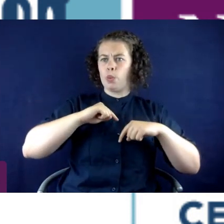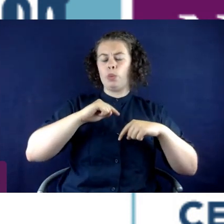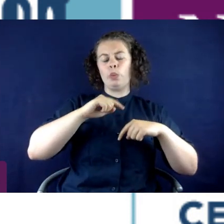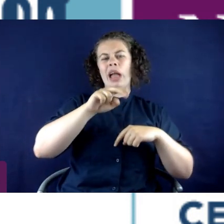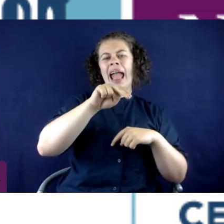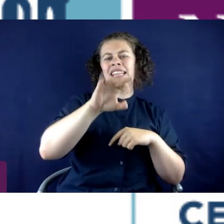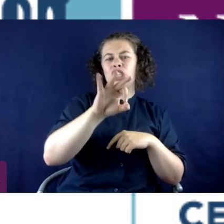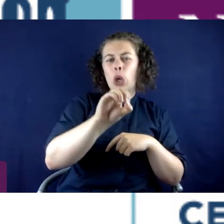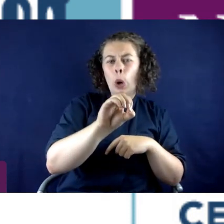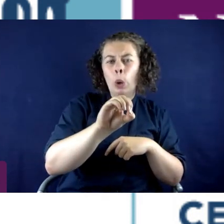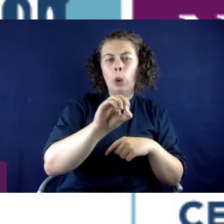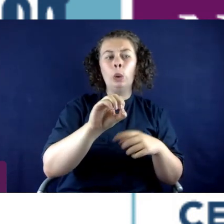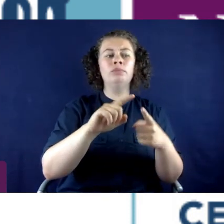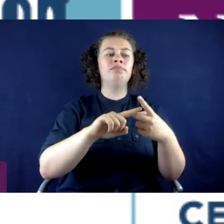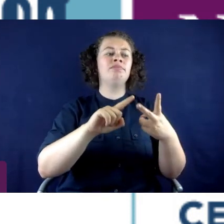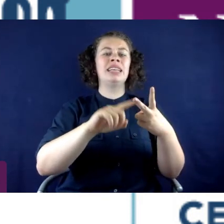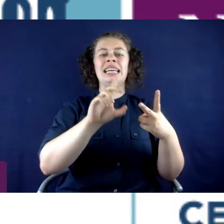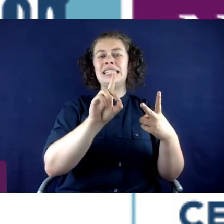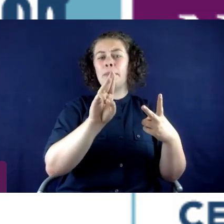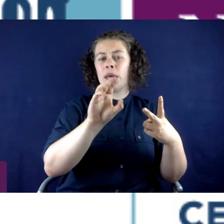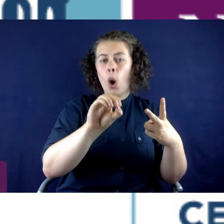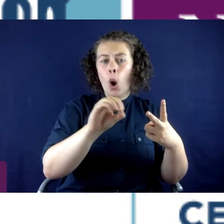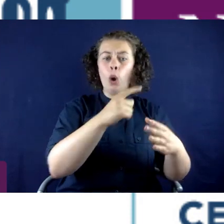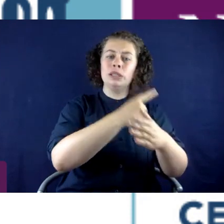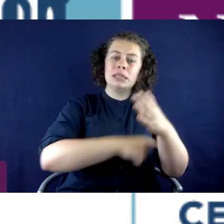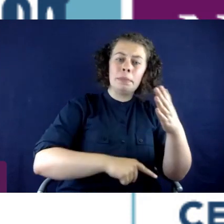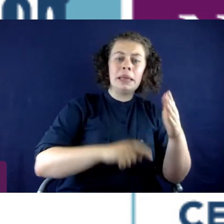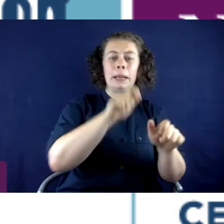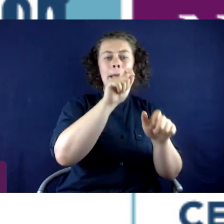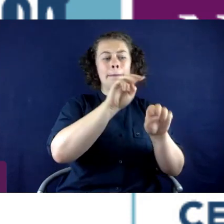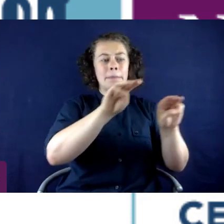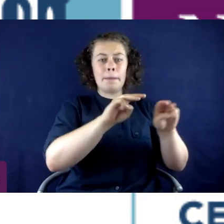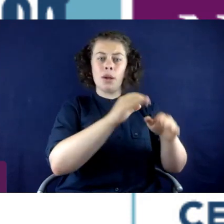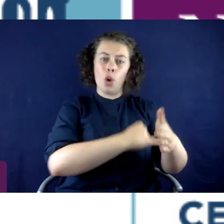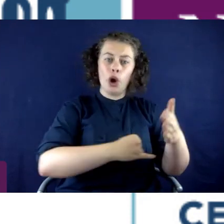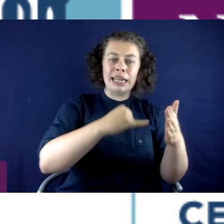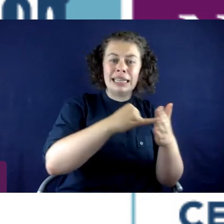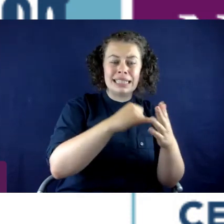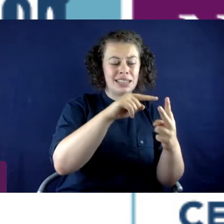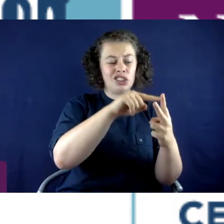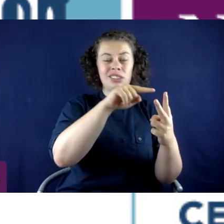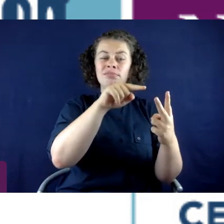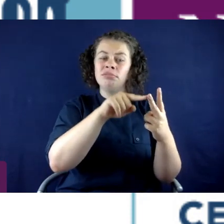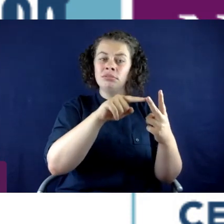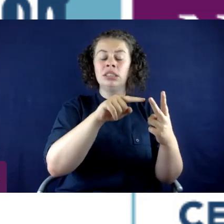which civil society has taken out. Nonprofits, Disabled People's Organisation. One is an initiative by an activist